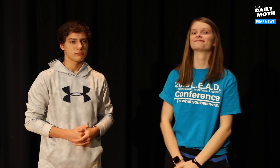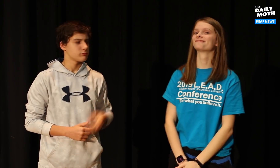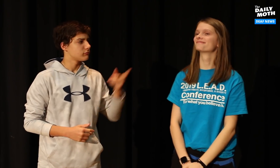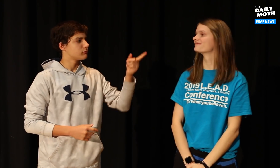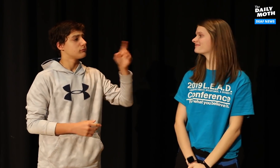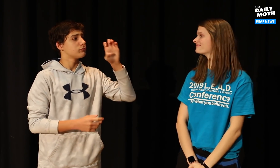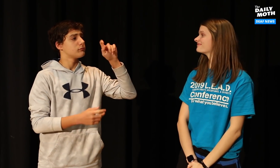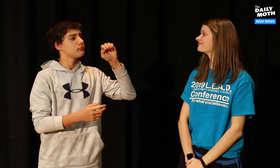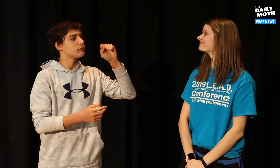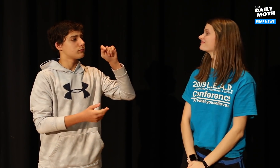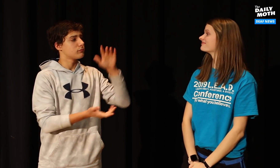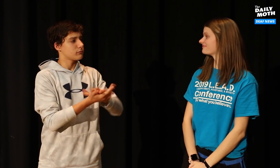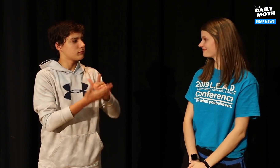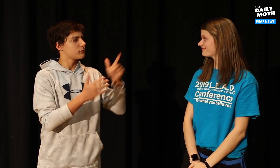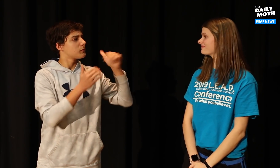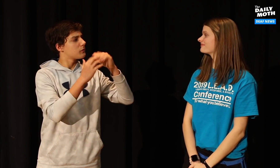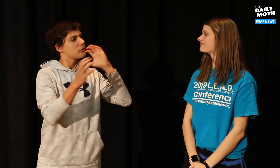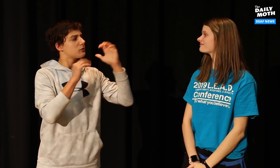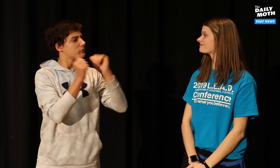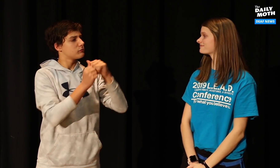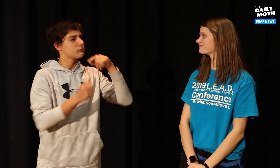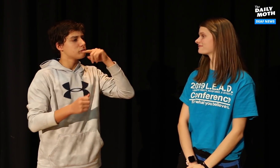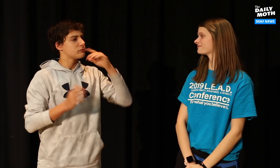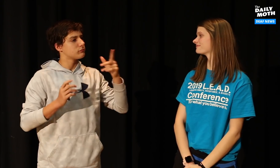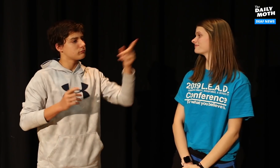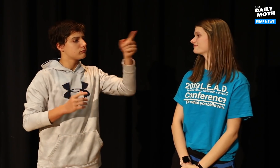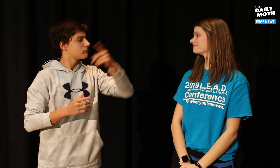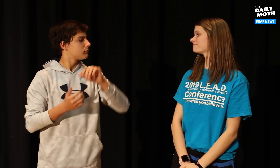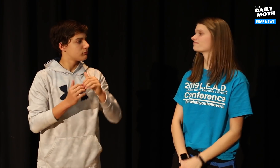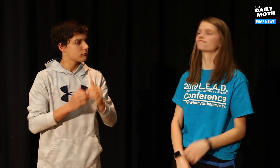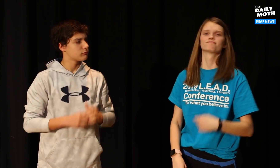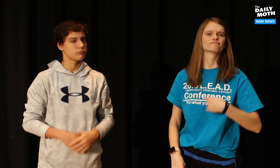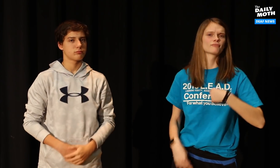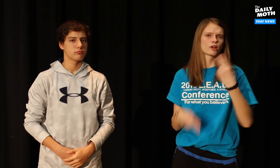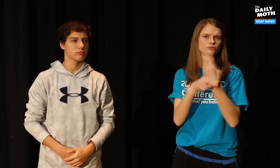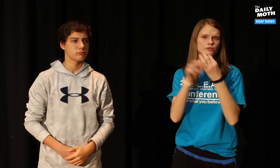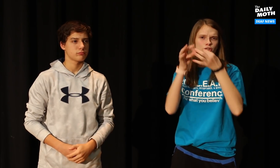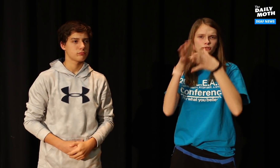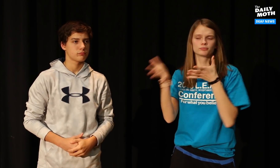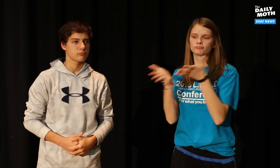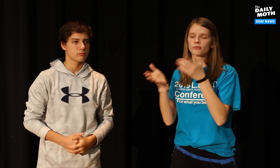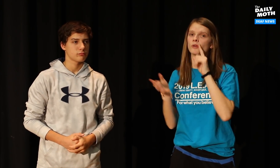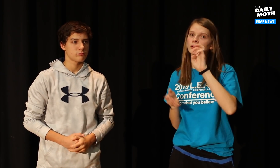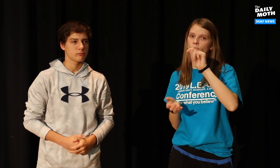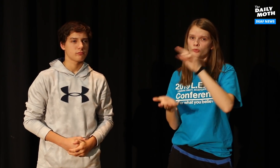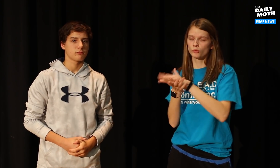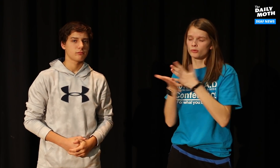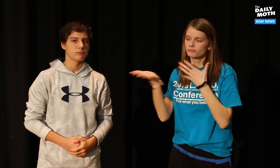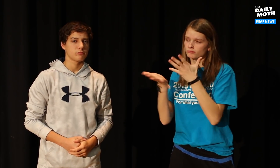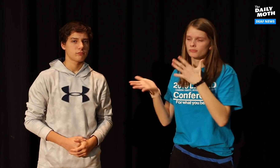At that school, how do you communicate with others? I use an ASL interpreter at the EMT school.